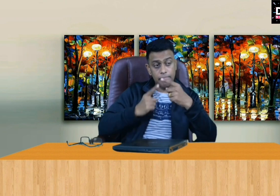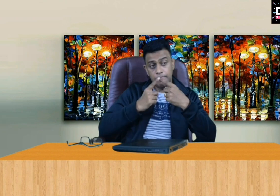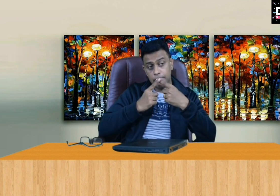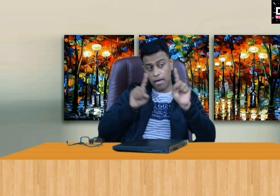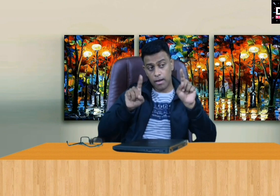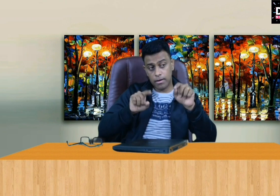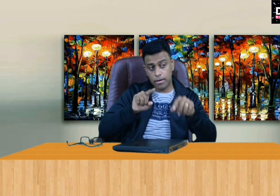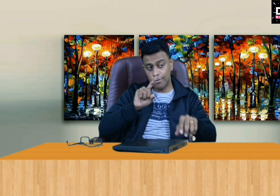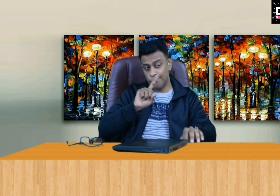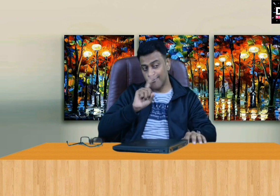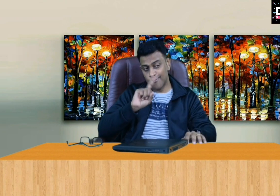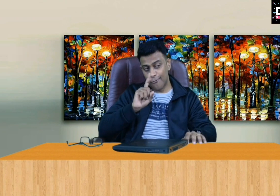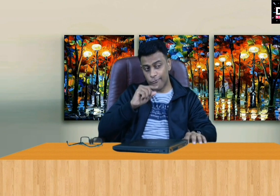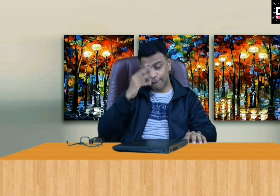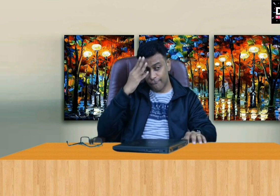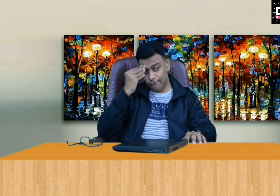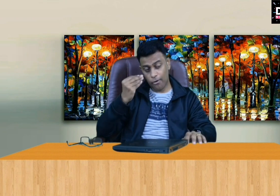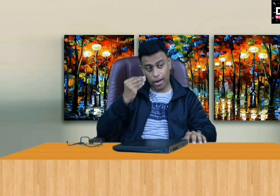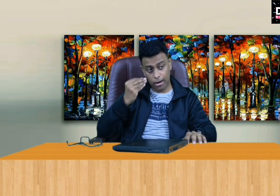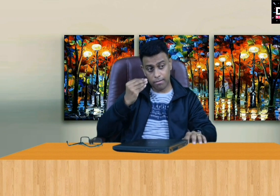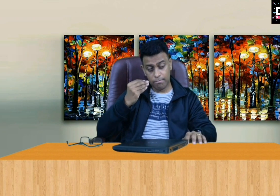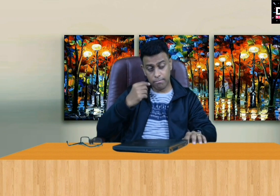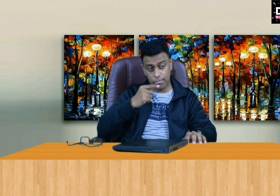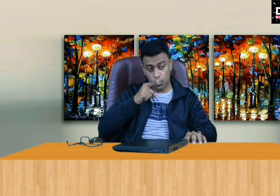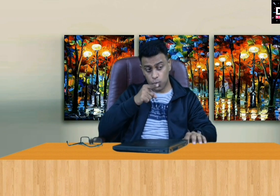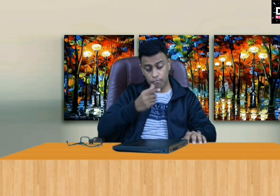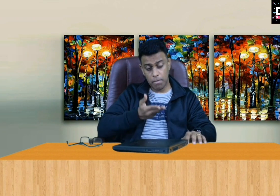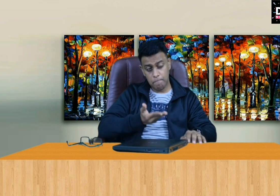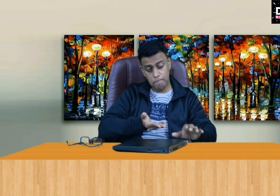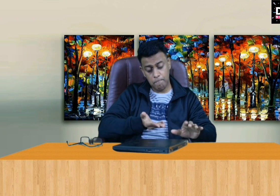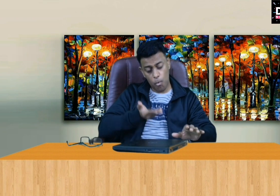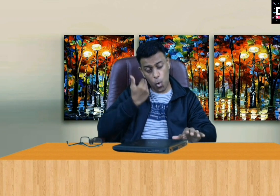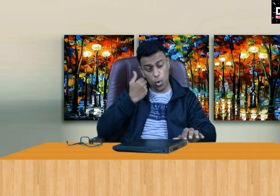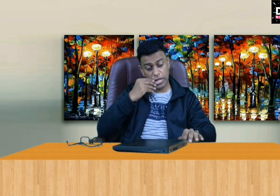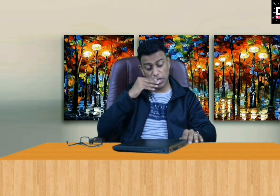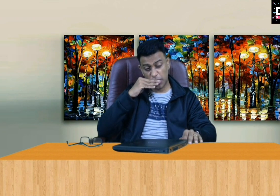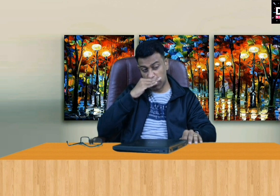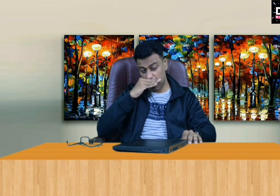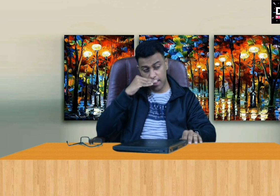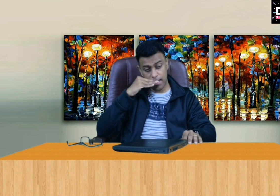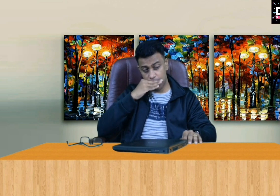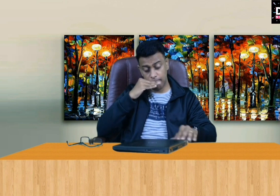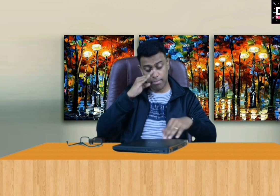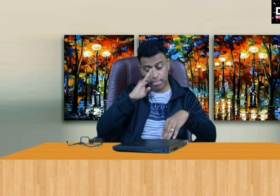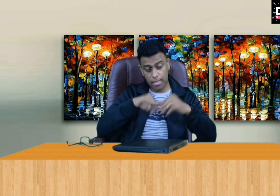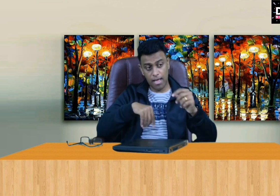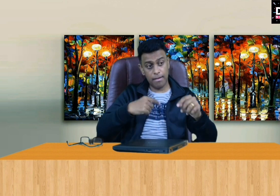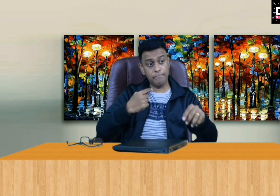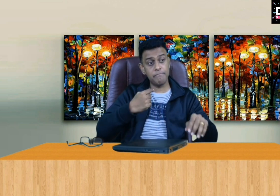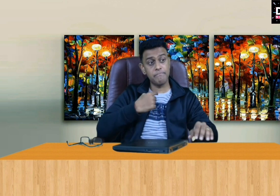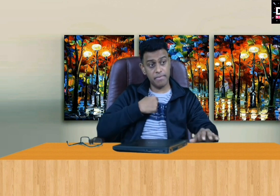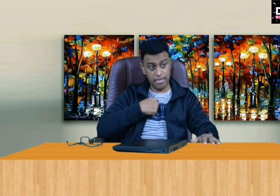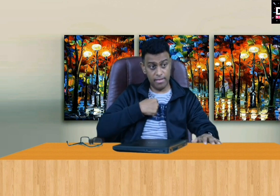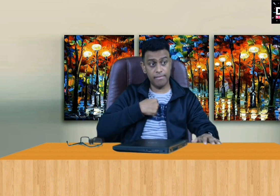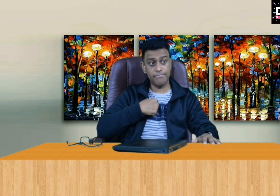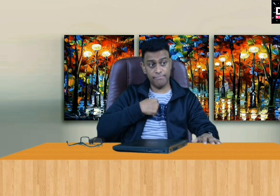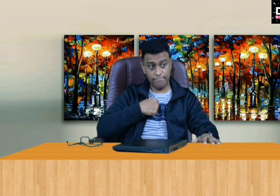But dont forget that you will be shamed much more than me